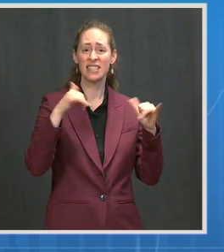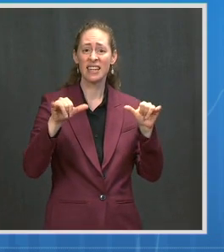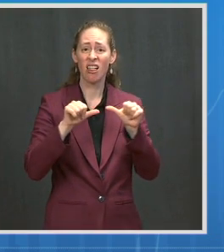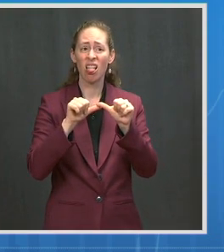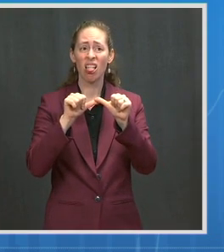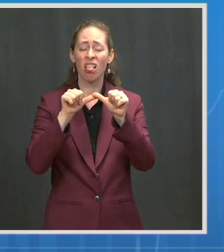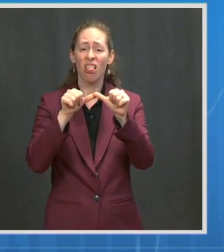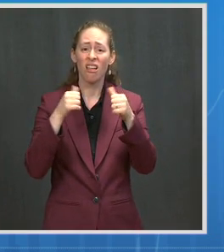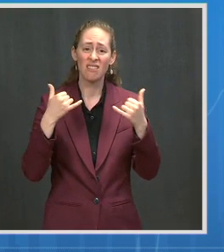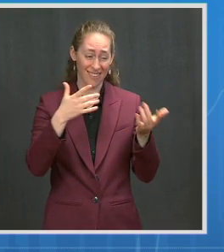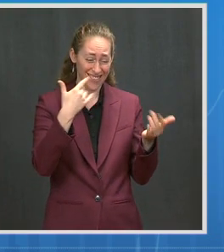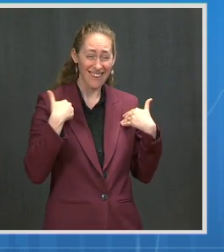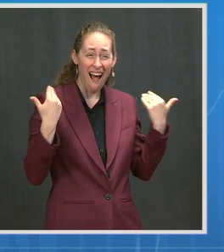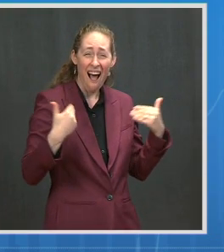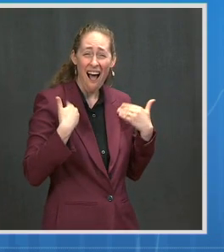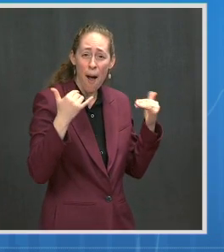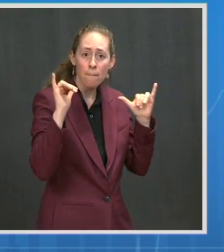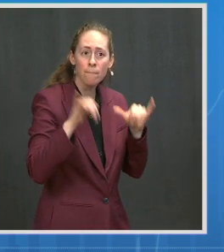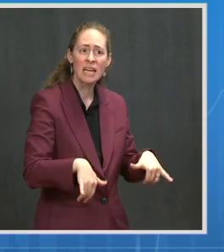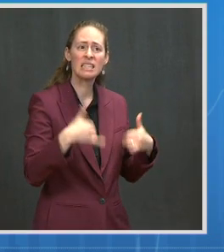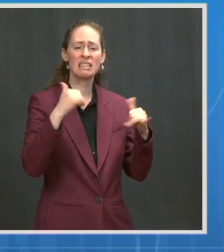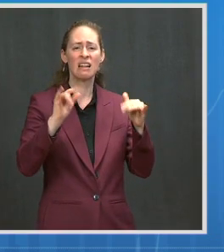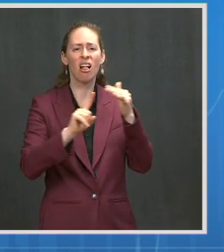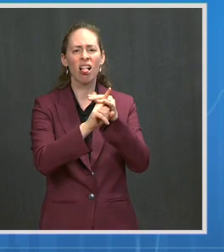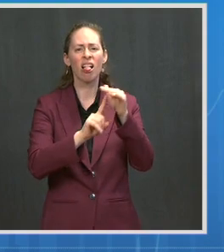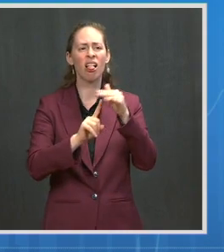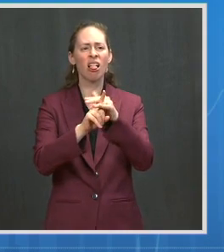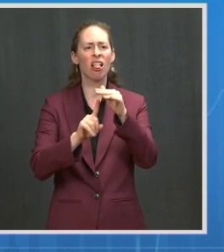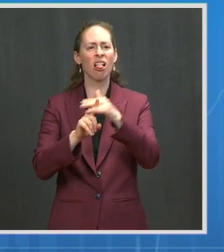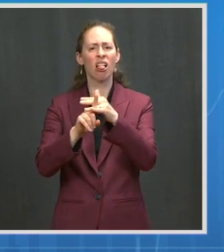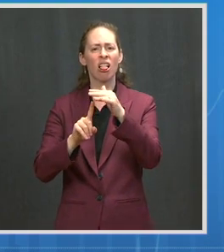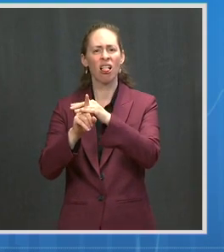But six months later, he still suffers from tachycardia,